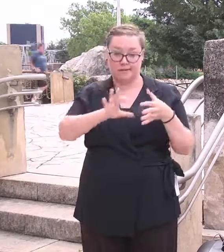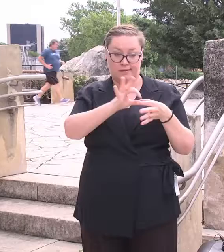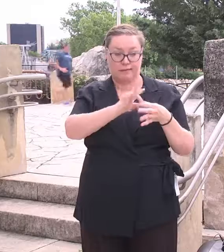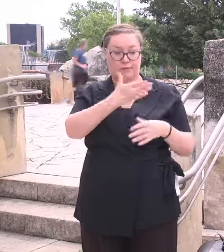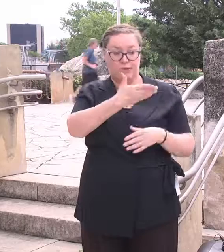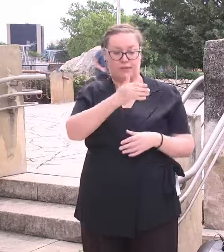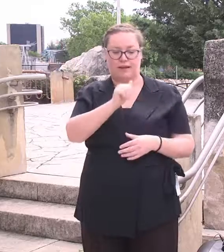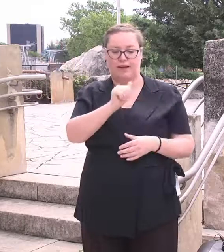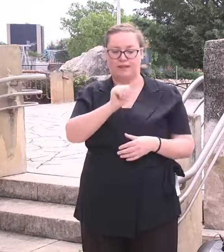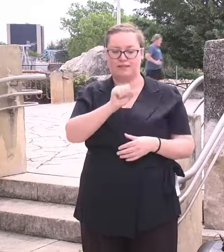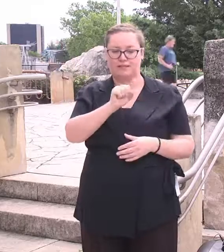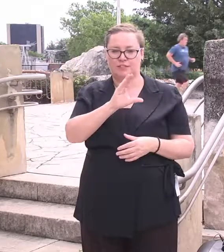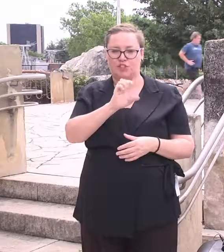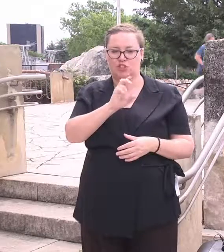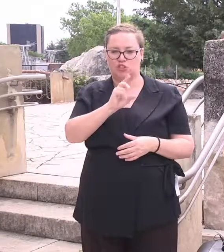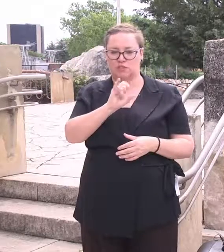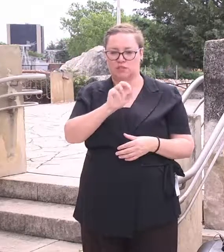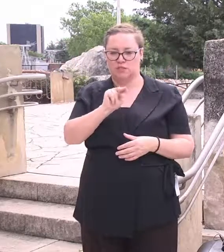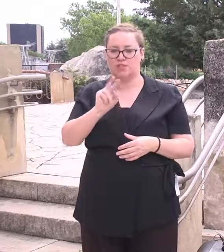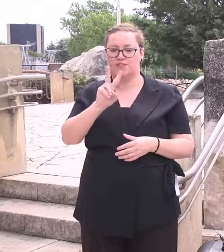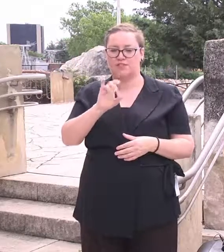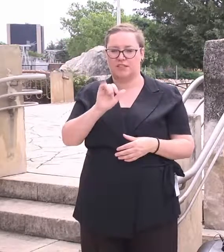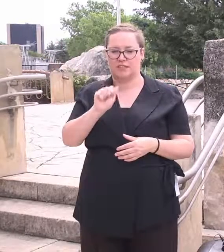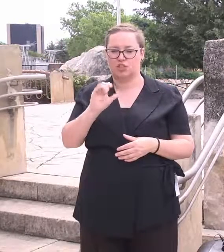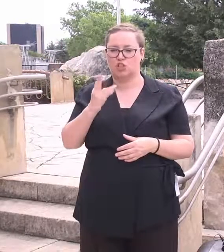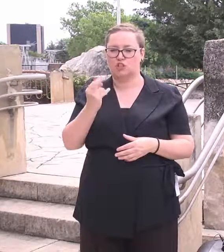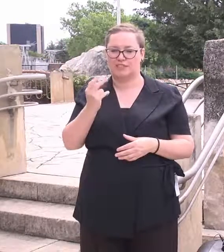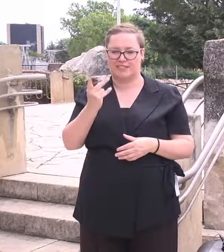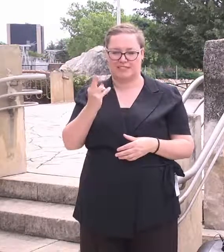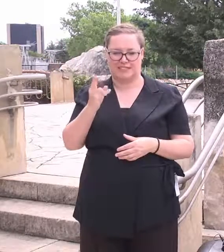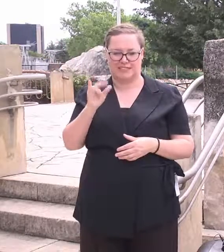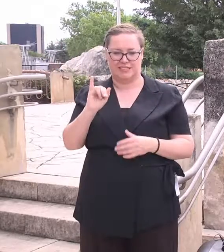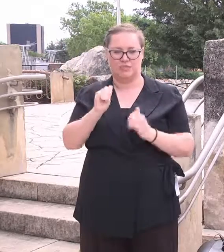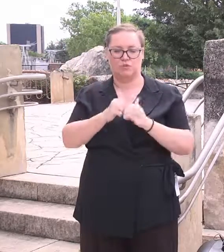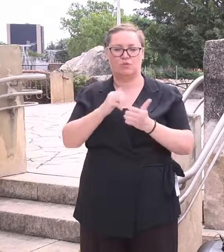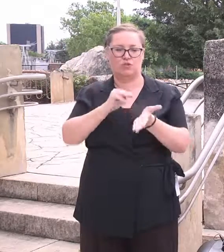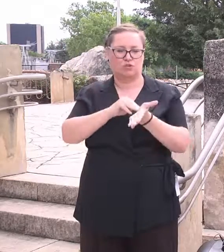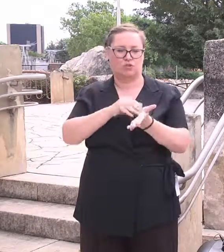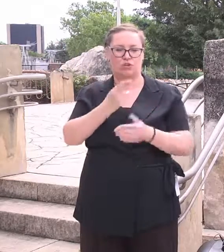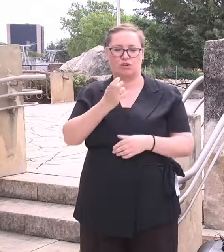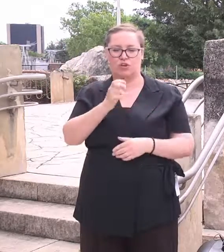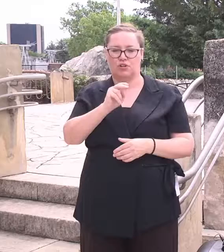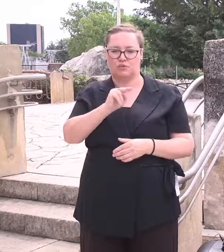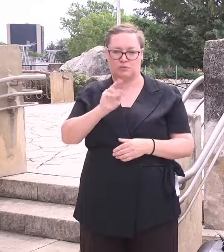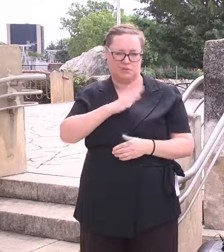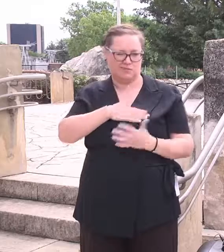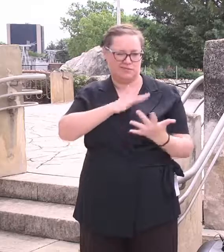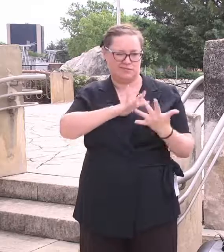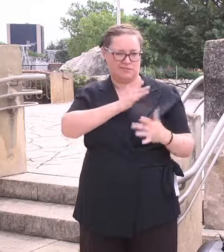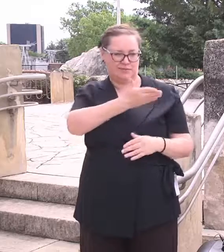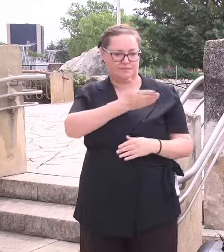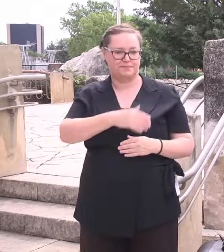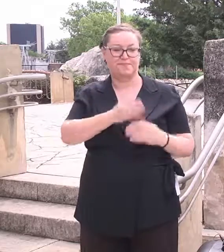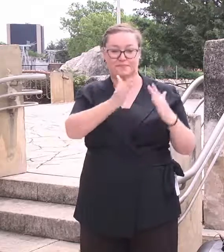Christie uh with Dr Han uh please contact them now we have have uh something that I'm really excited